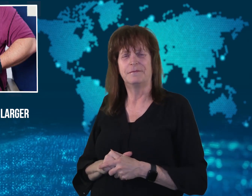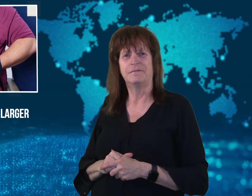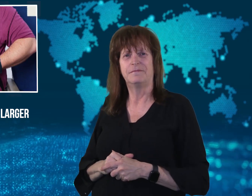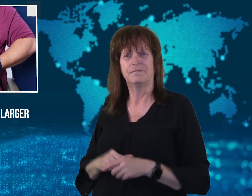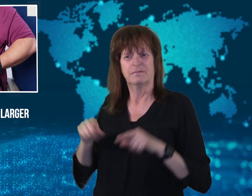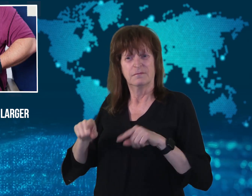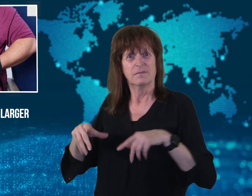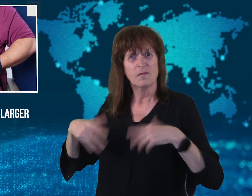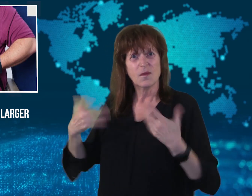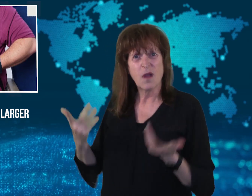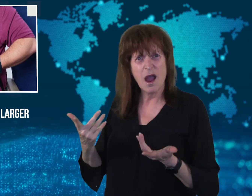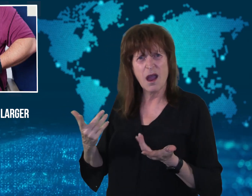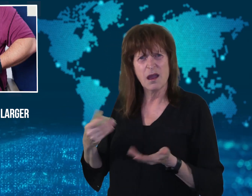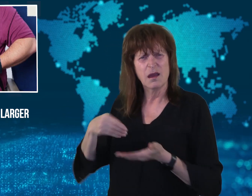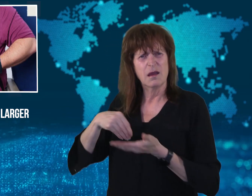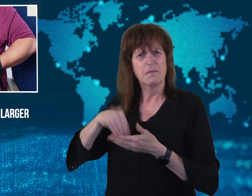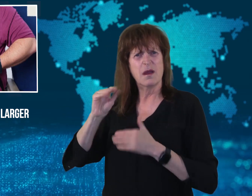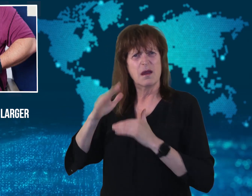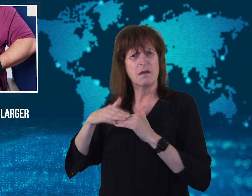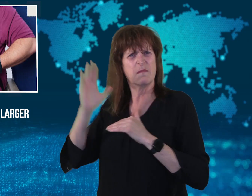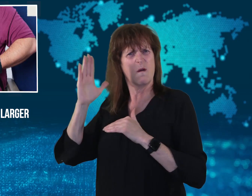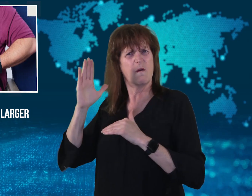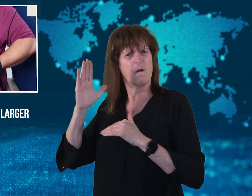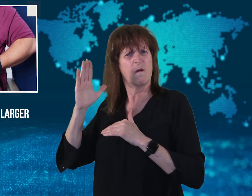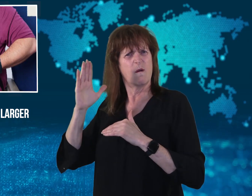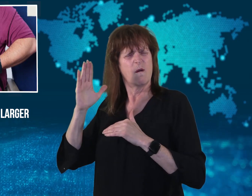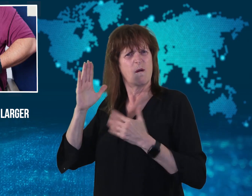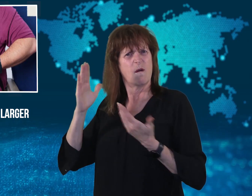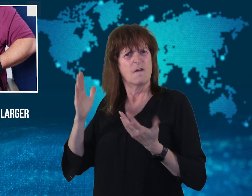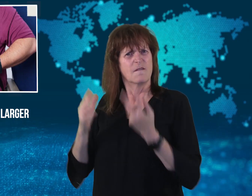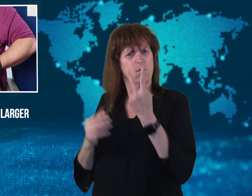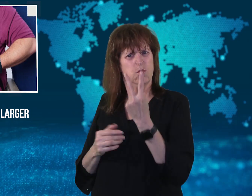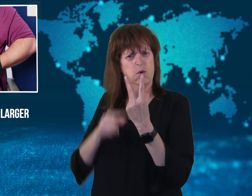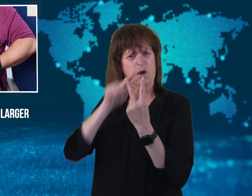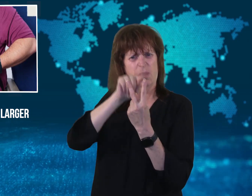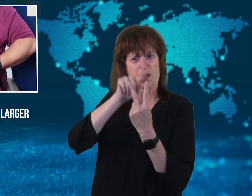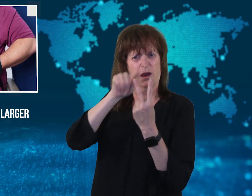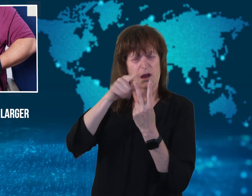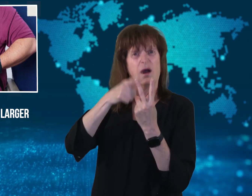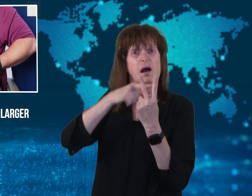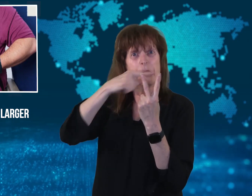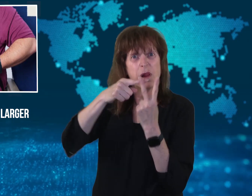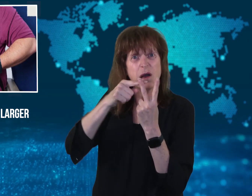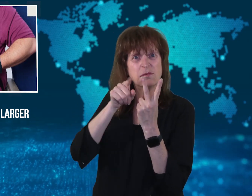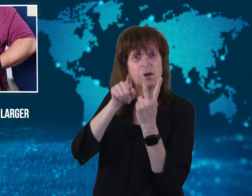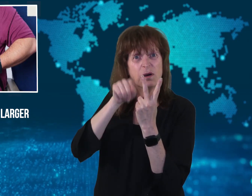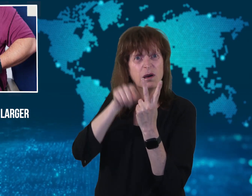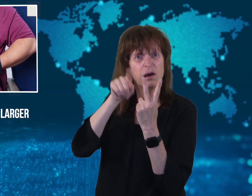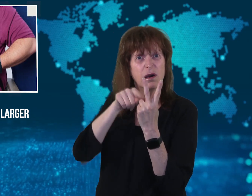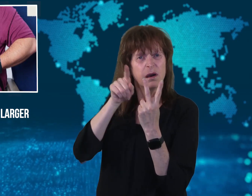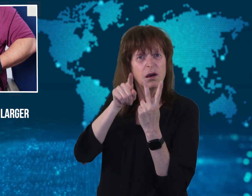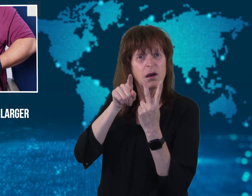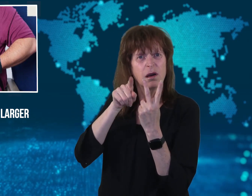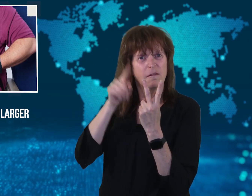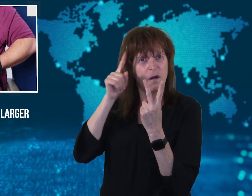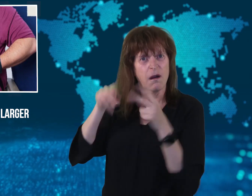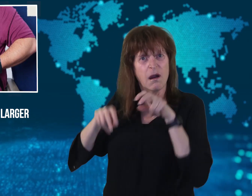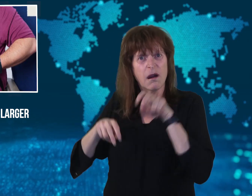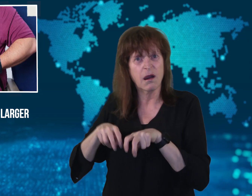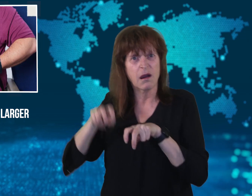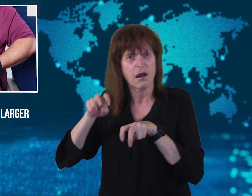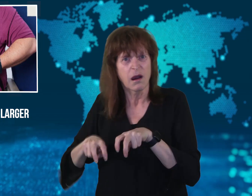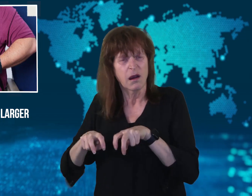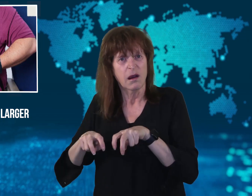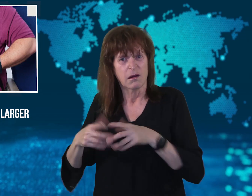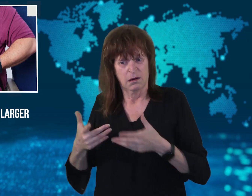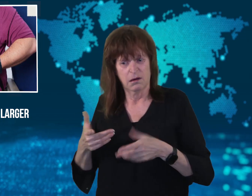"fares and fees for 2 guests apply."